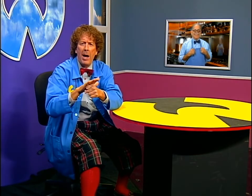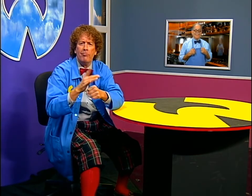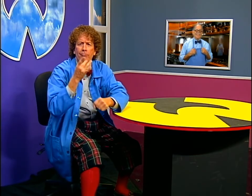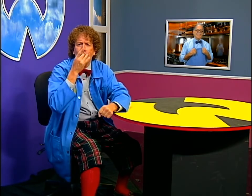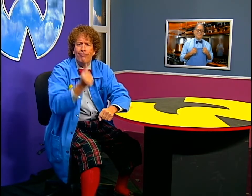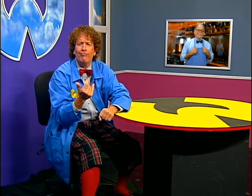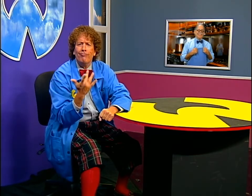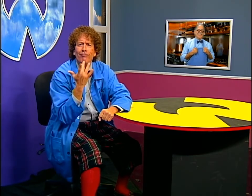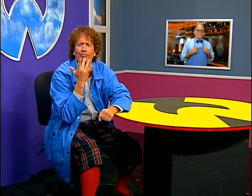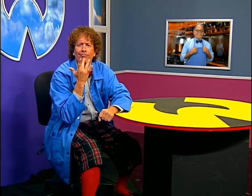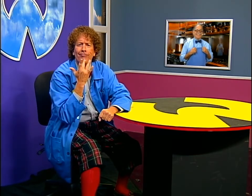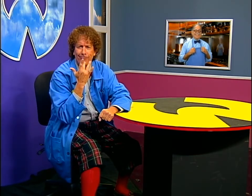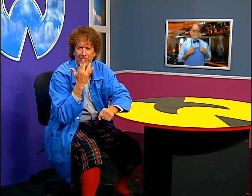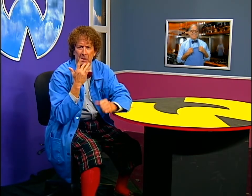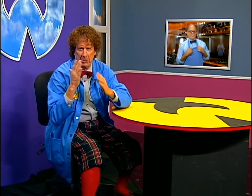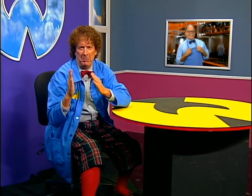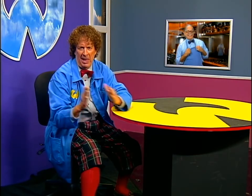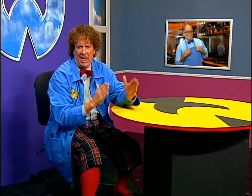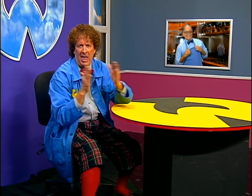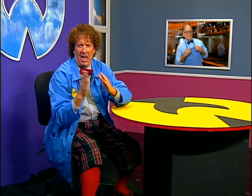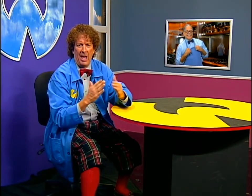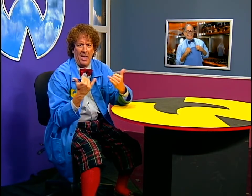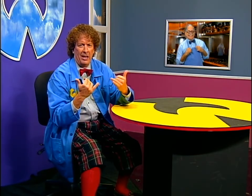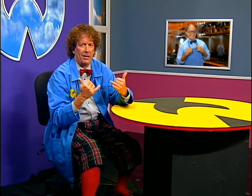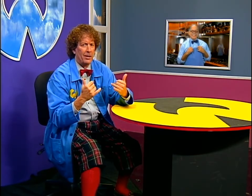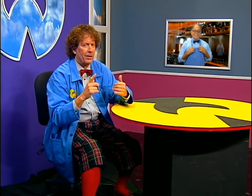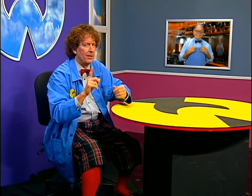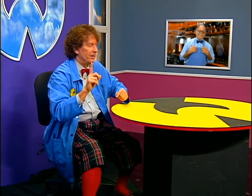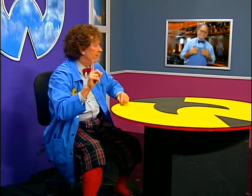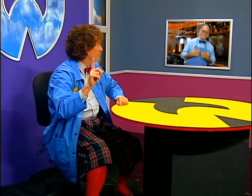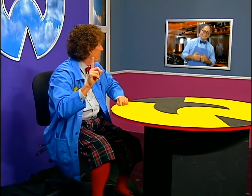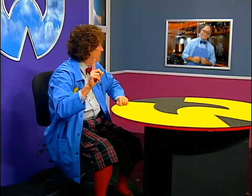AND GUESS WHO I PLAN TO BE. CAN YOU GUESS?